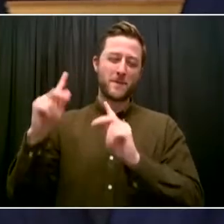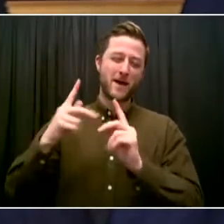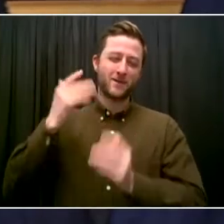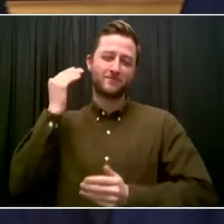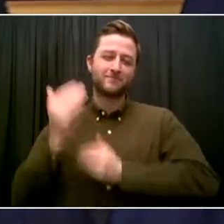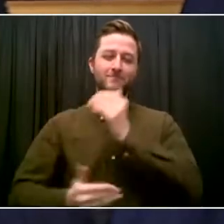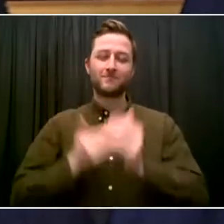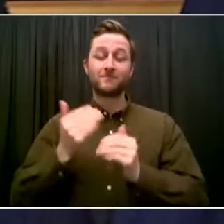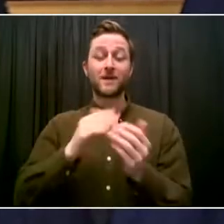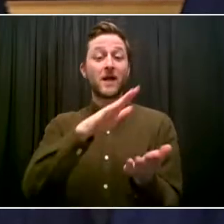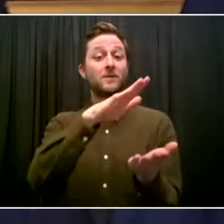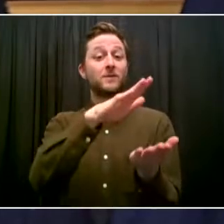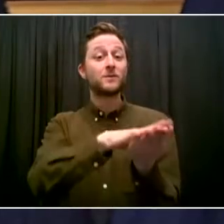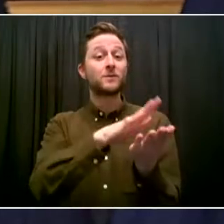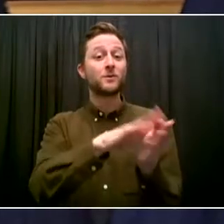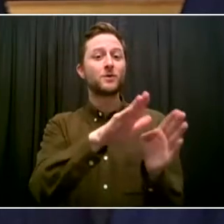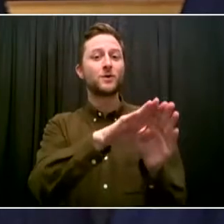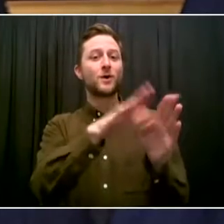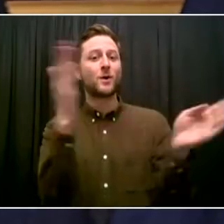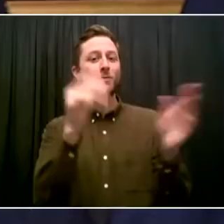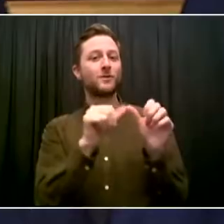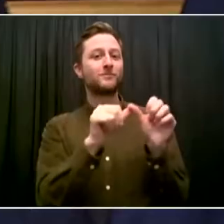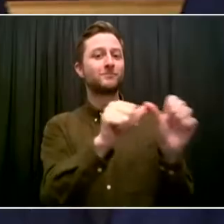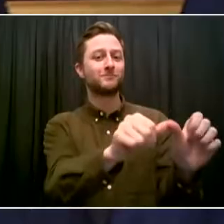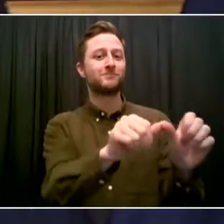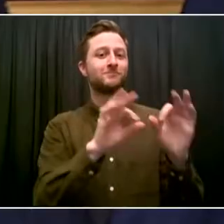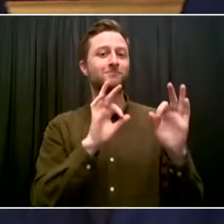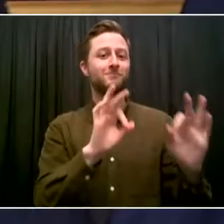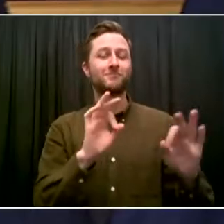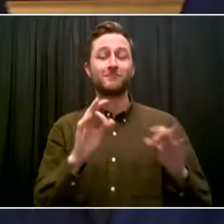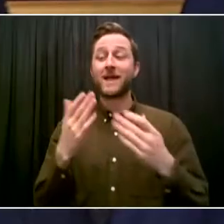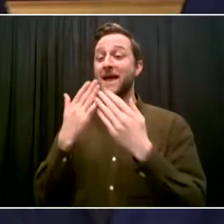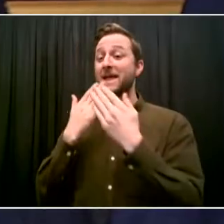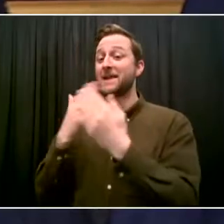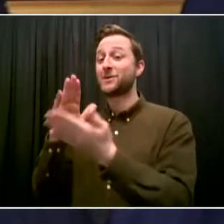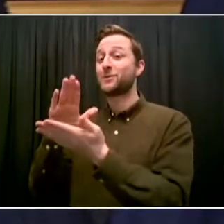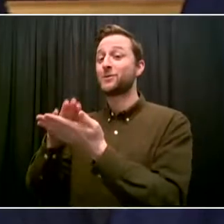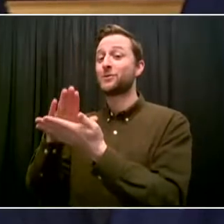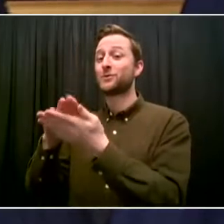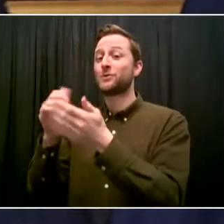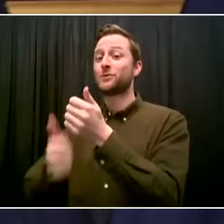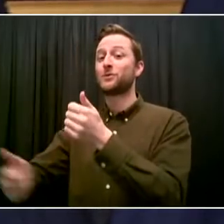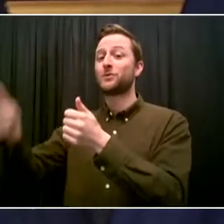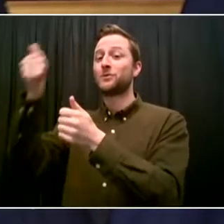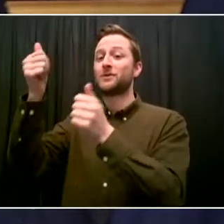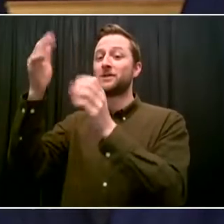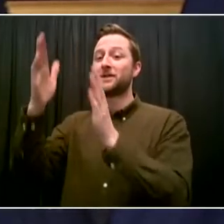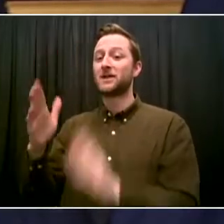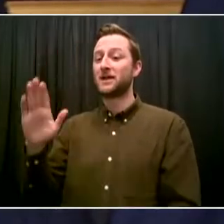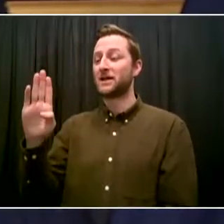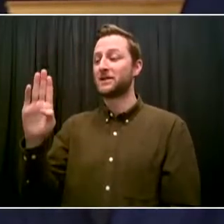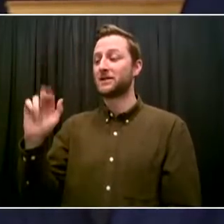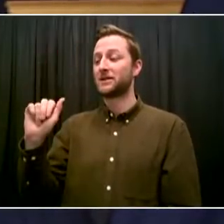YORKERS THAT WEARE COMING BACK AND COMING BACK STRONGER.